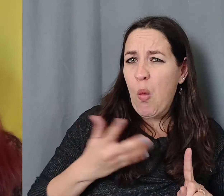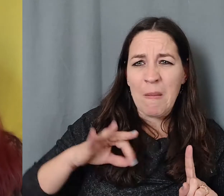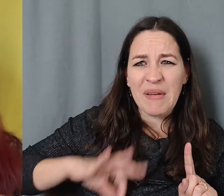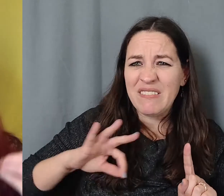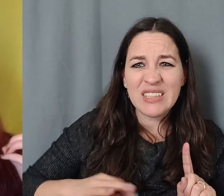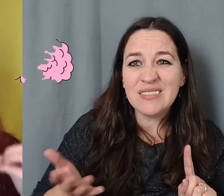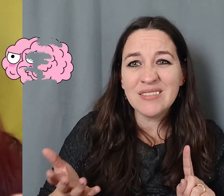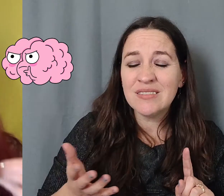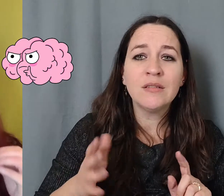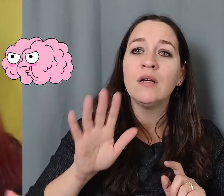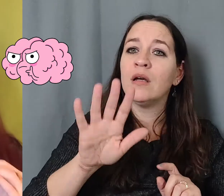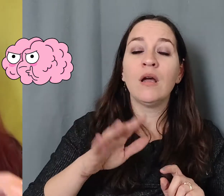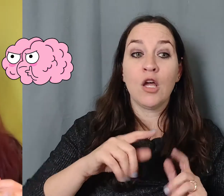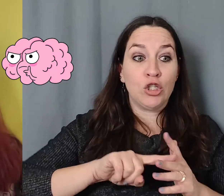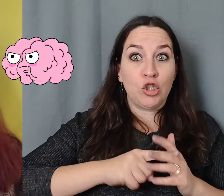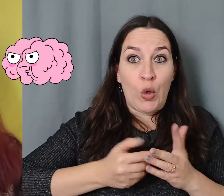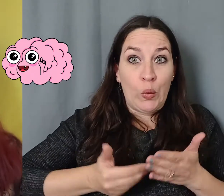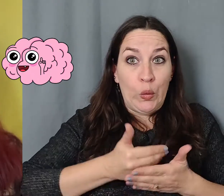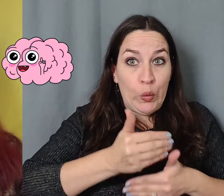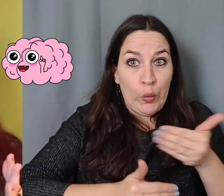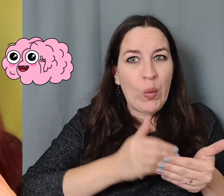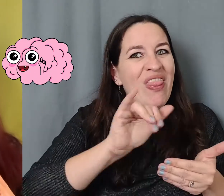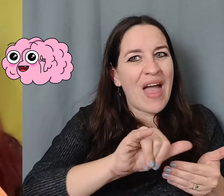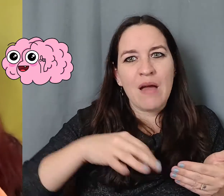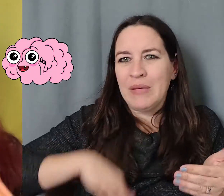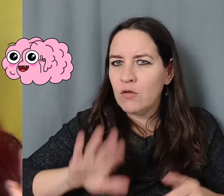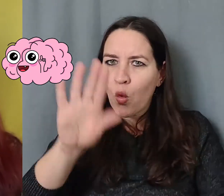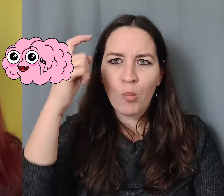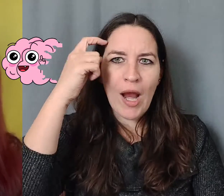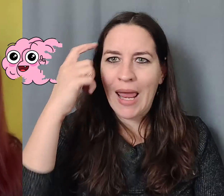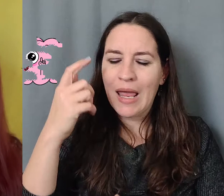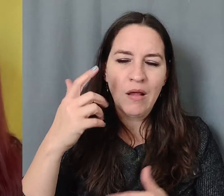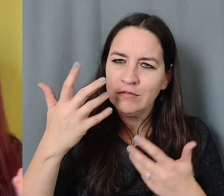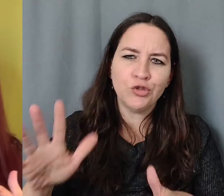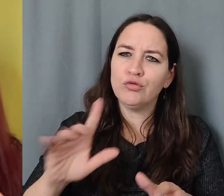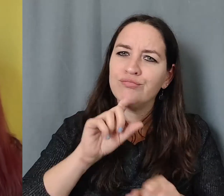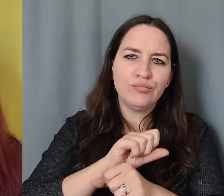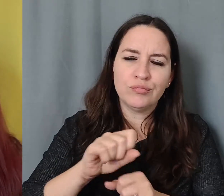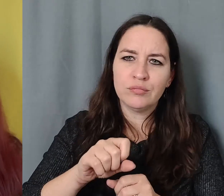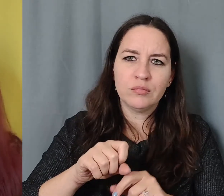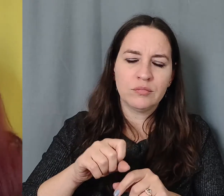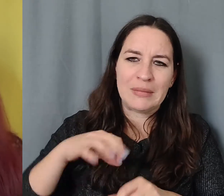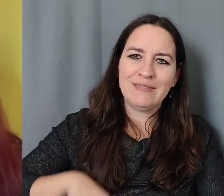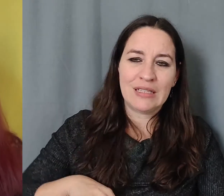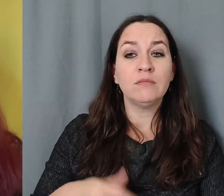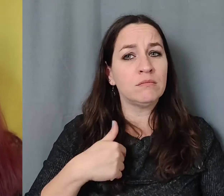Being a beginner is so good for your brain. When I do testing, sometimes I do neuropsych testing. I test for dementia, things like that.